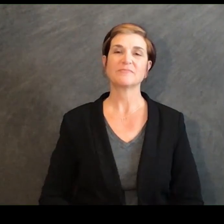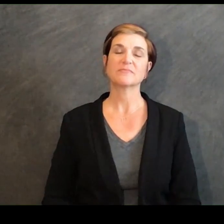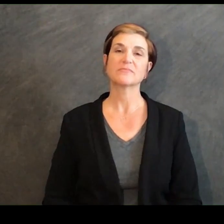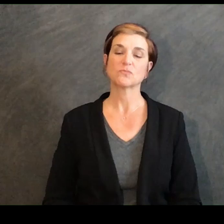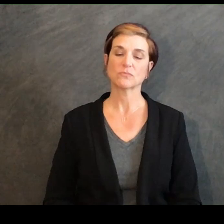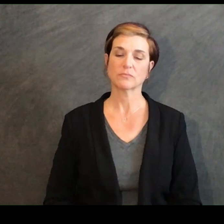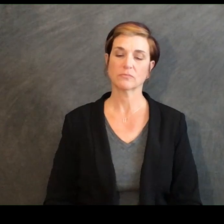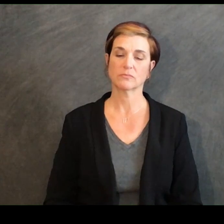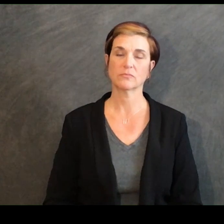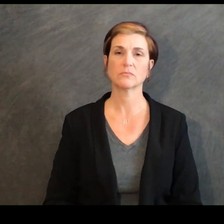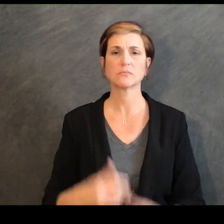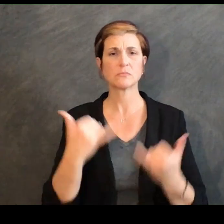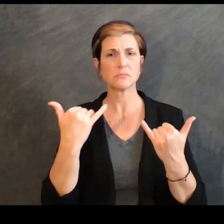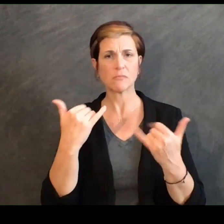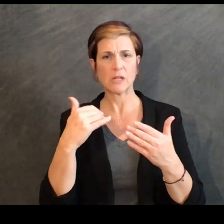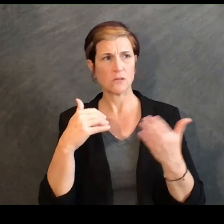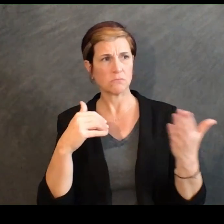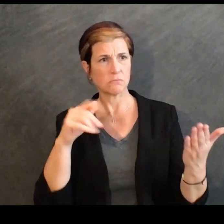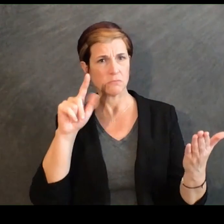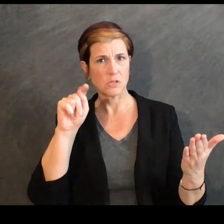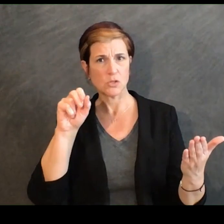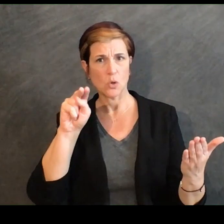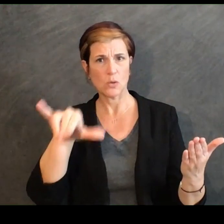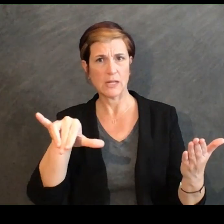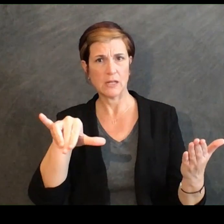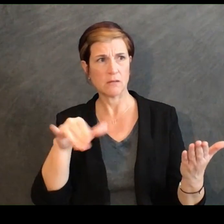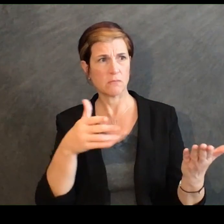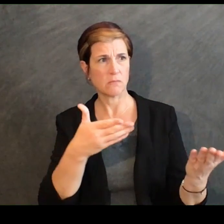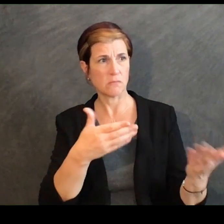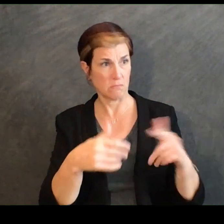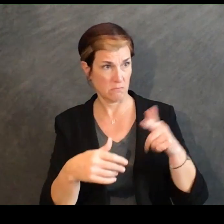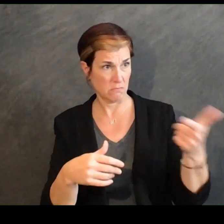Tony do you want to come up you become a yeah yeah I think everybody out here